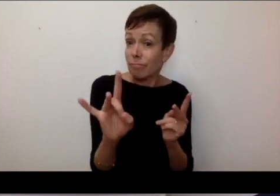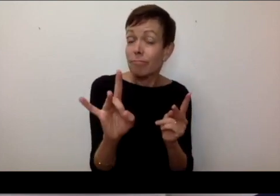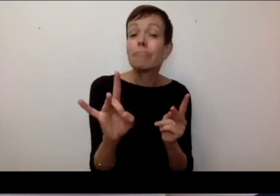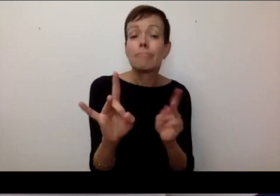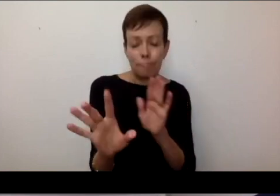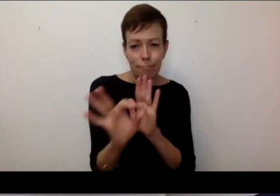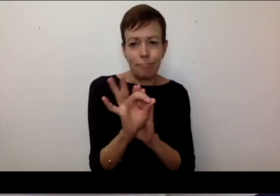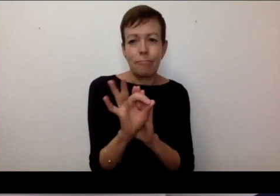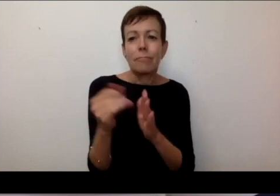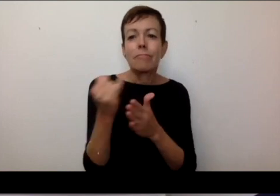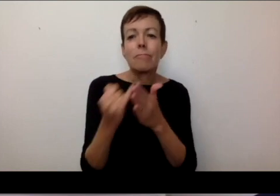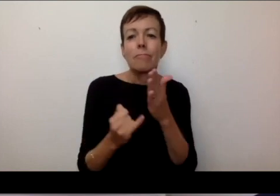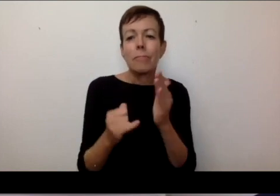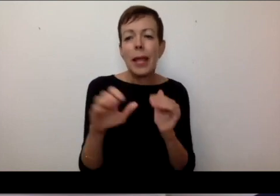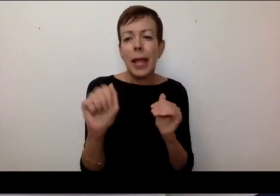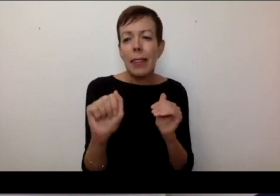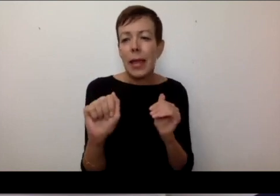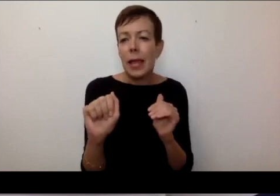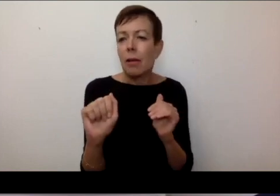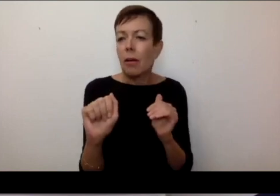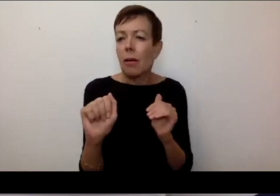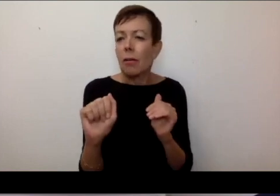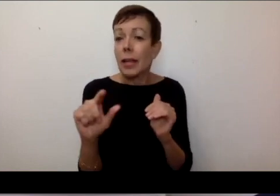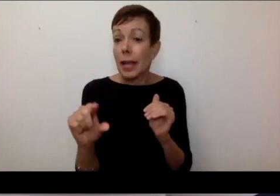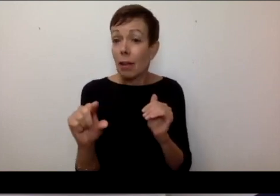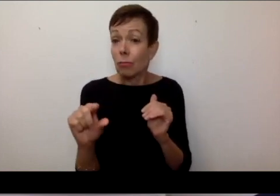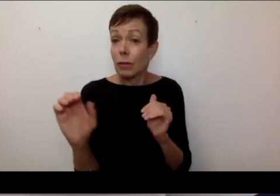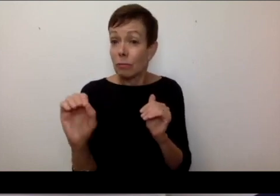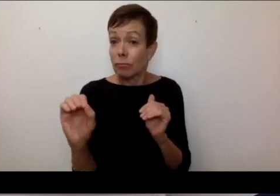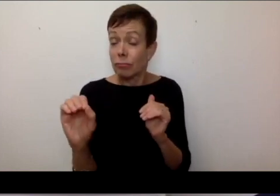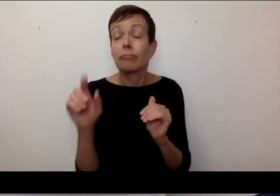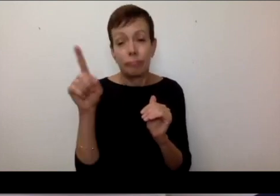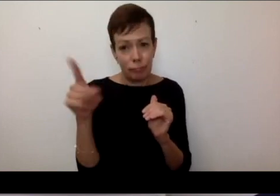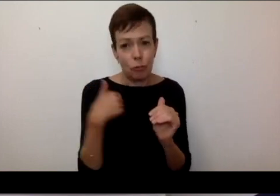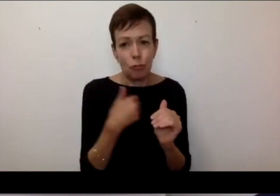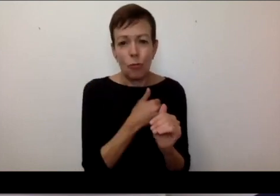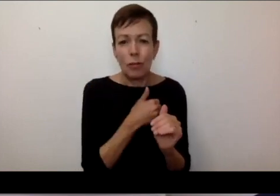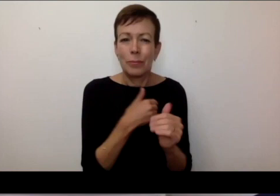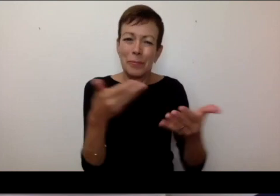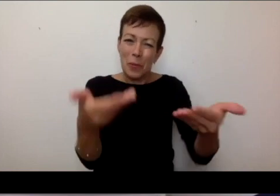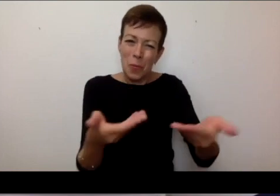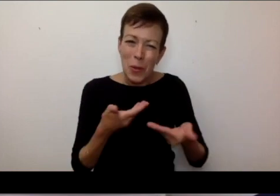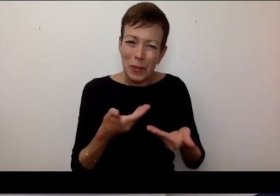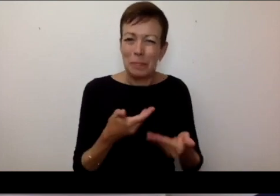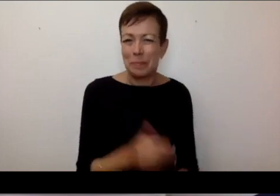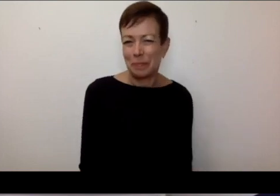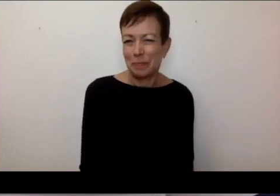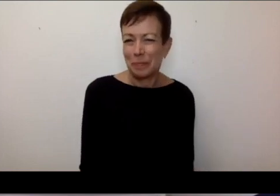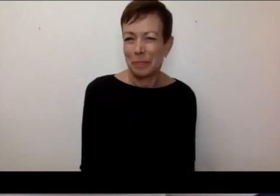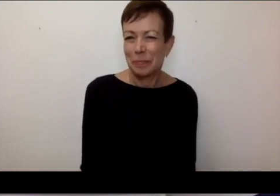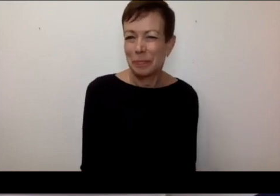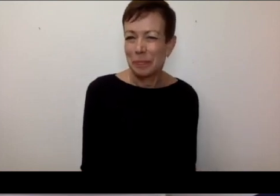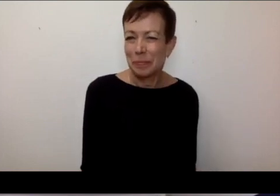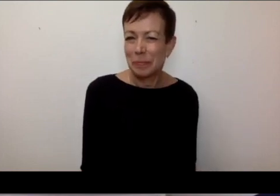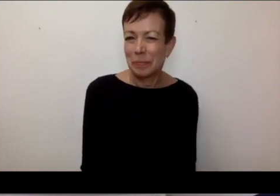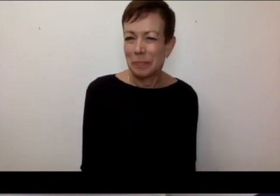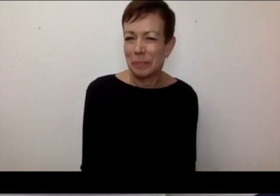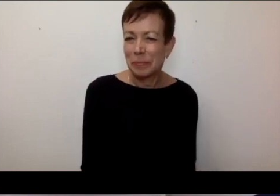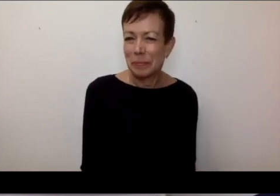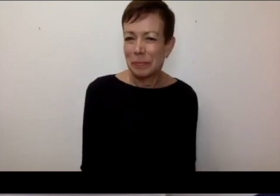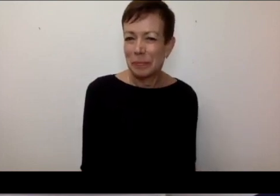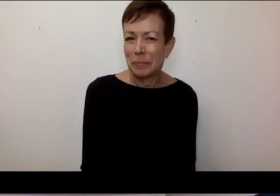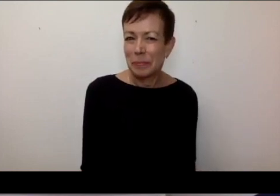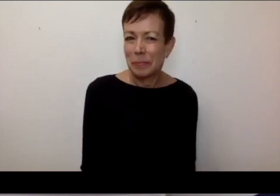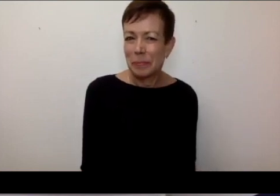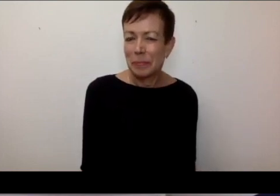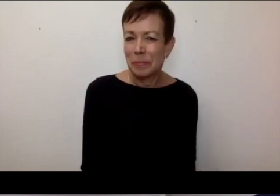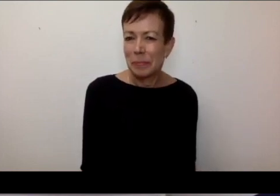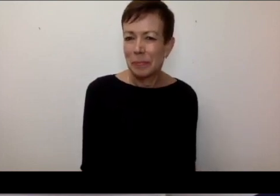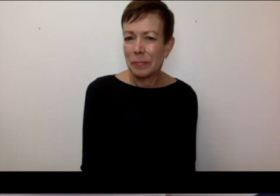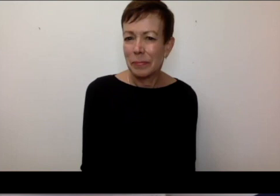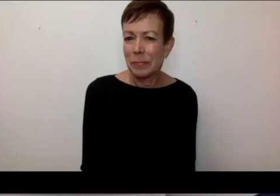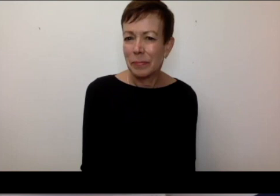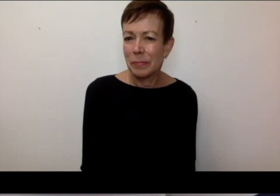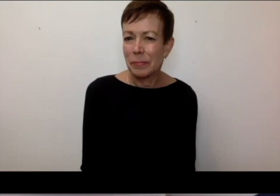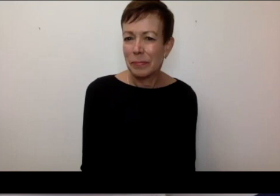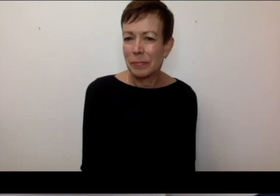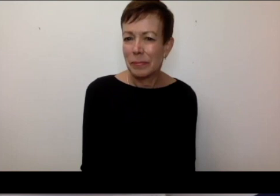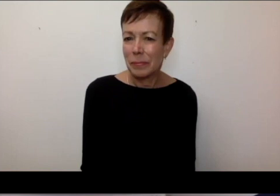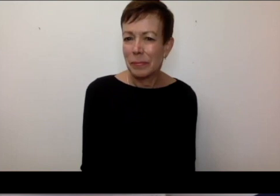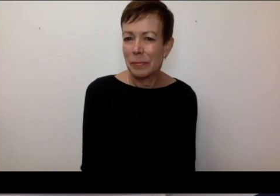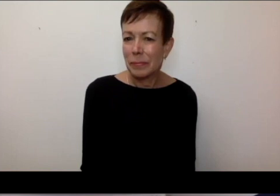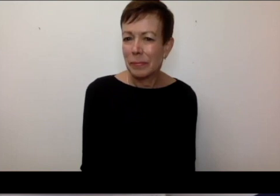gallery of ontario in toronto daviani welcome to screens nationwide